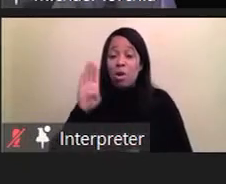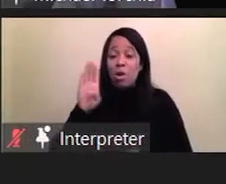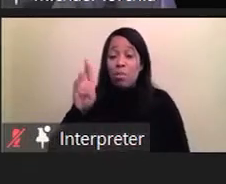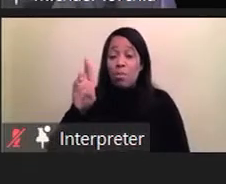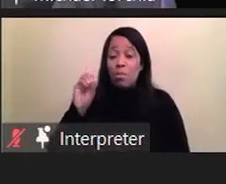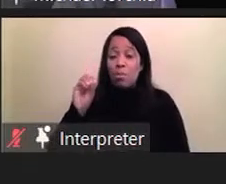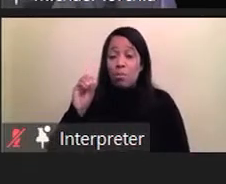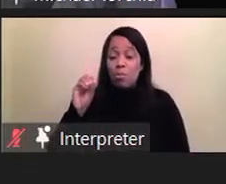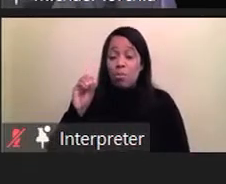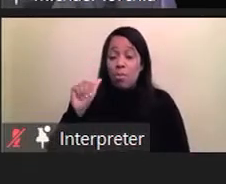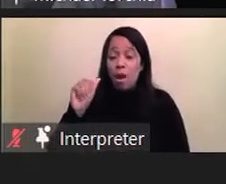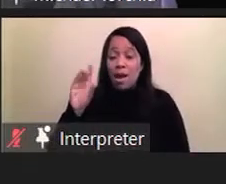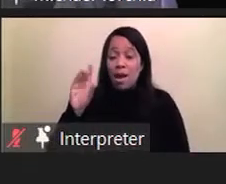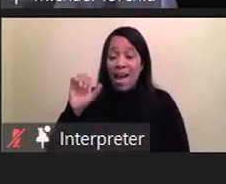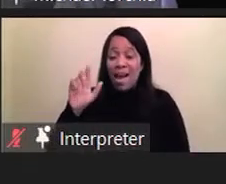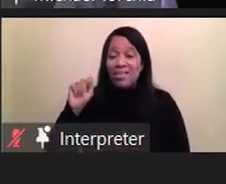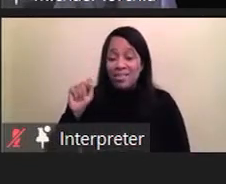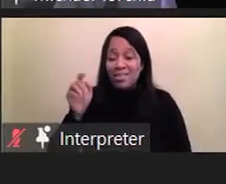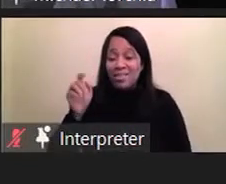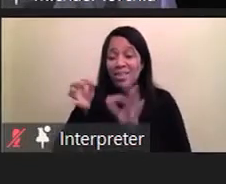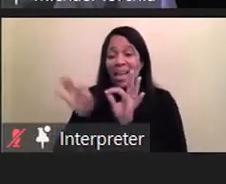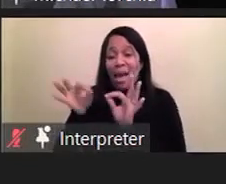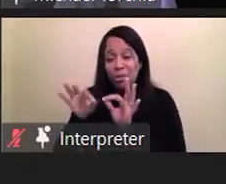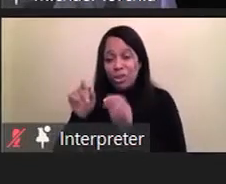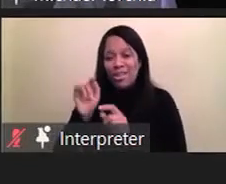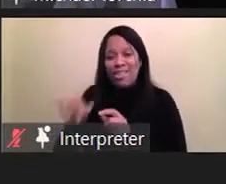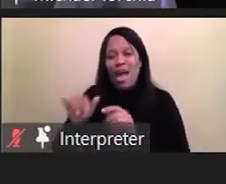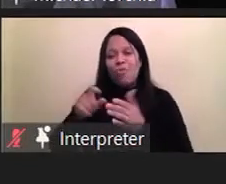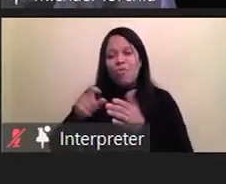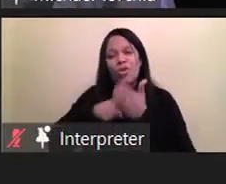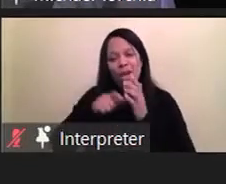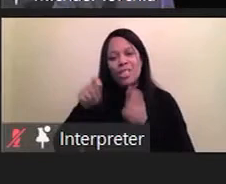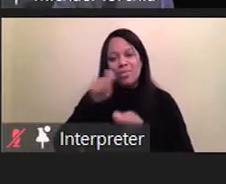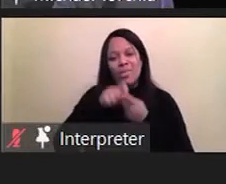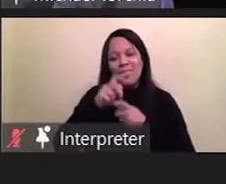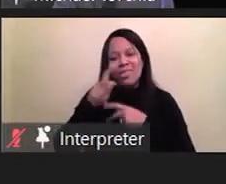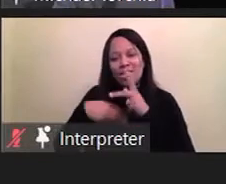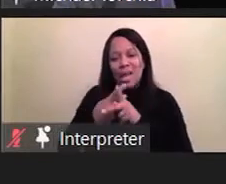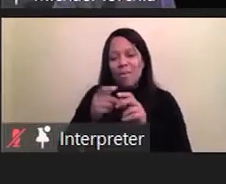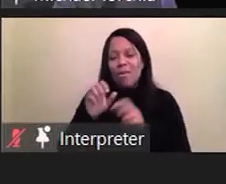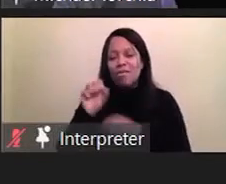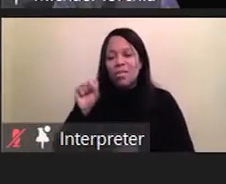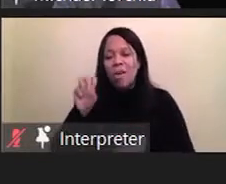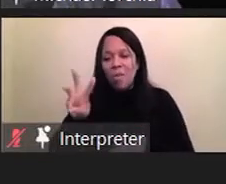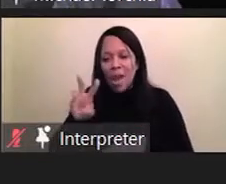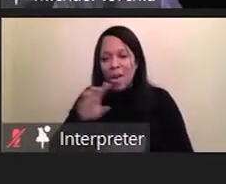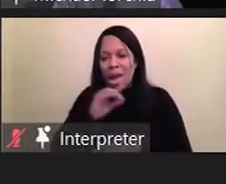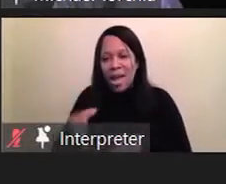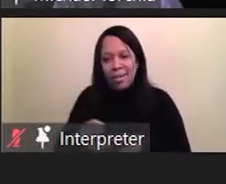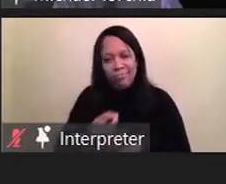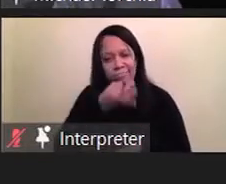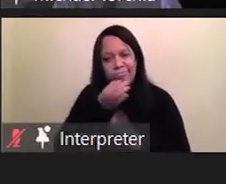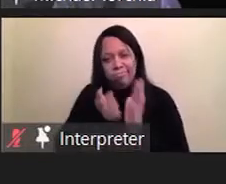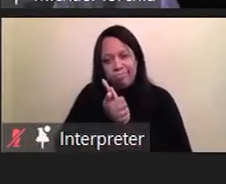also requires a specialized type of software and exceptional skills on behalf of the captioner.